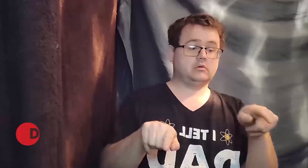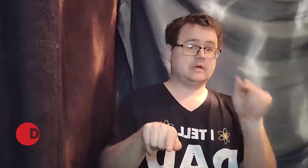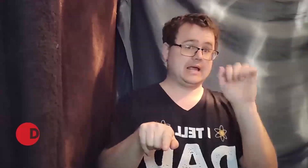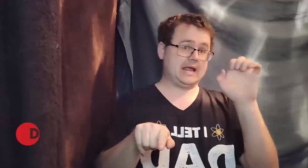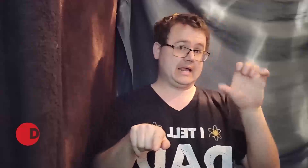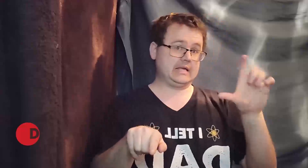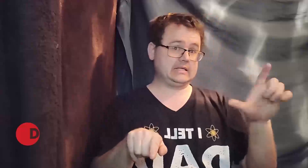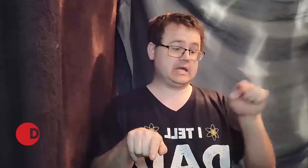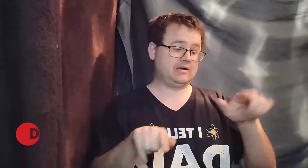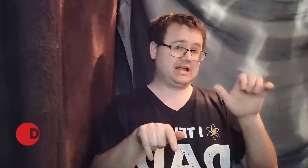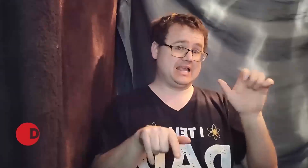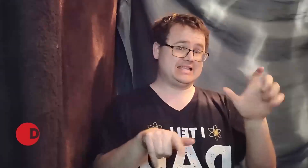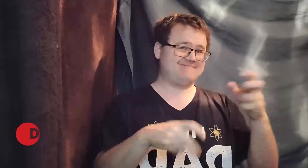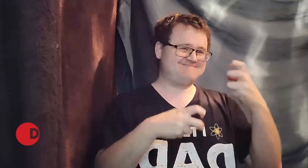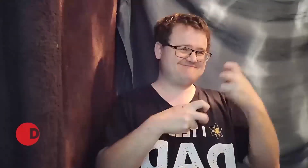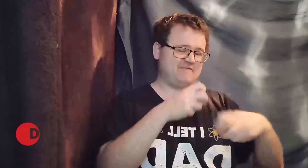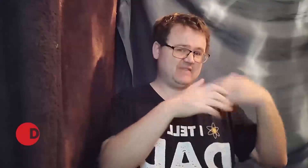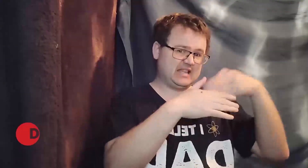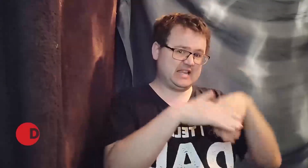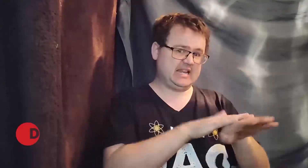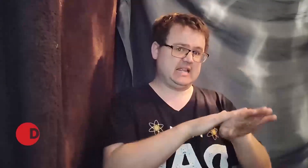The ASL program is tougher to get into.